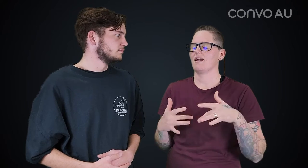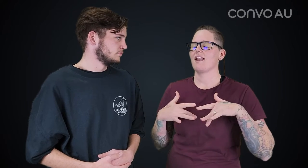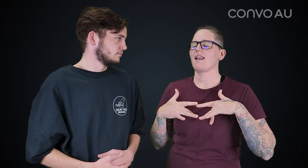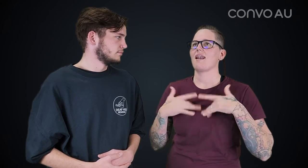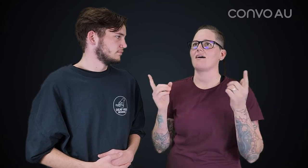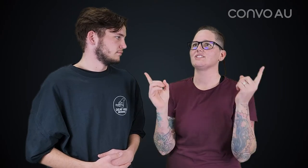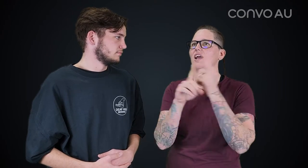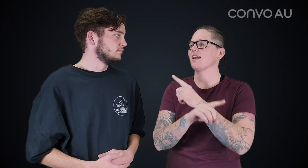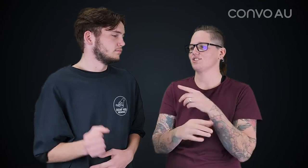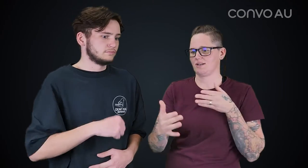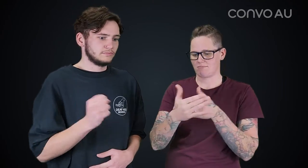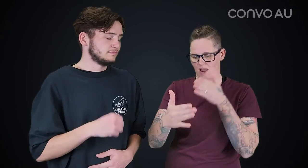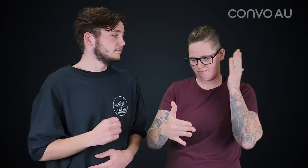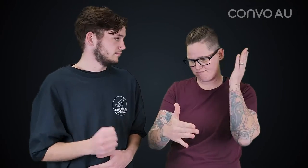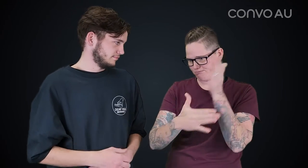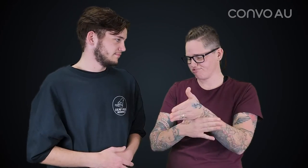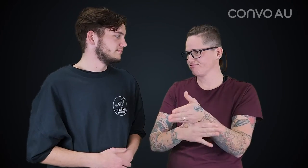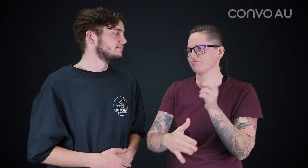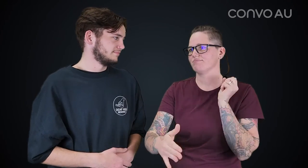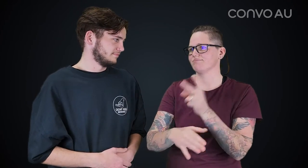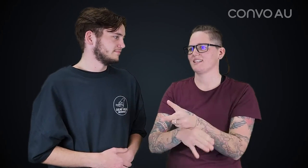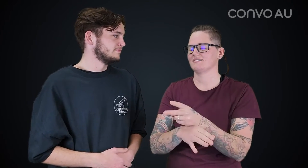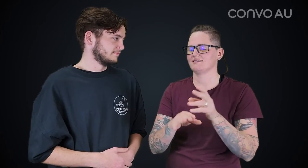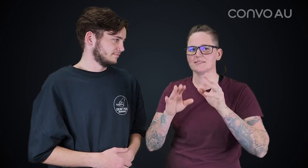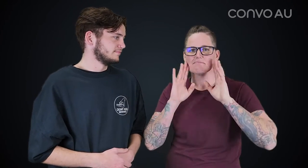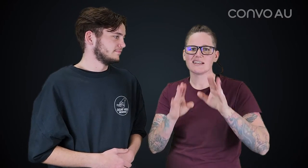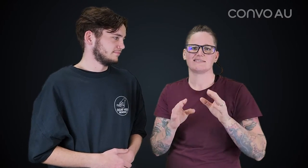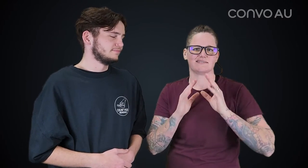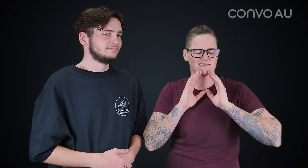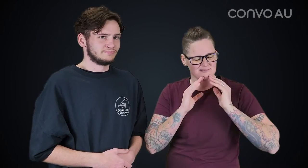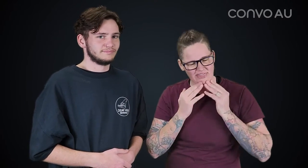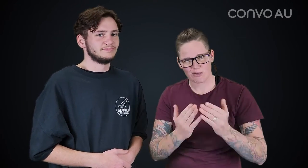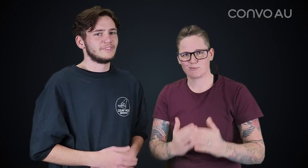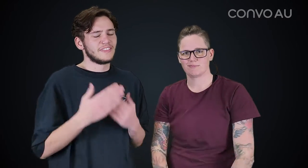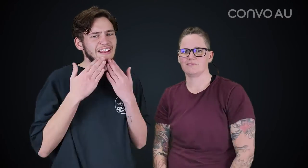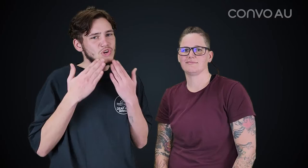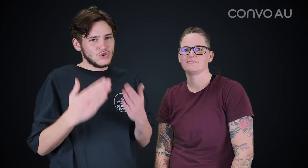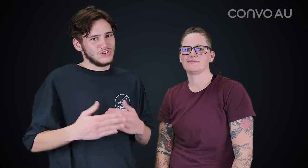This is life changing, breaking our barriers! Amazing! Thank you!